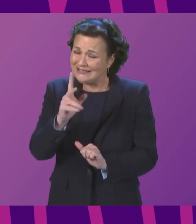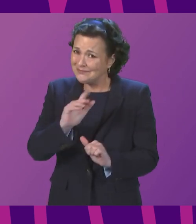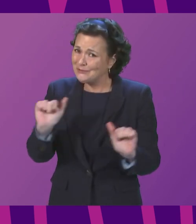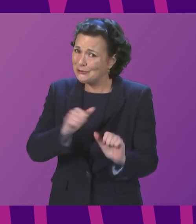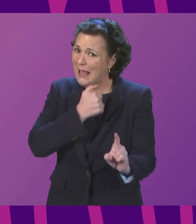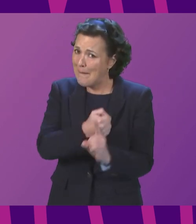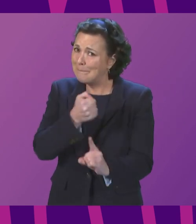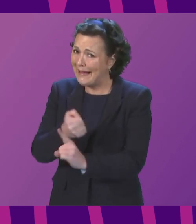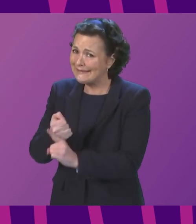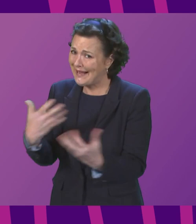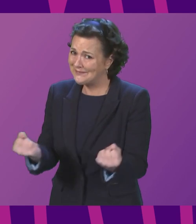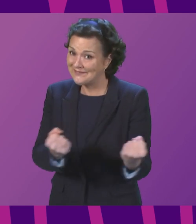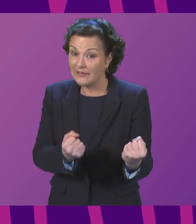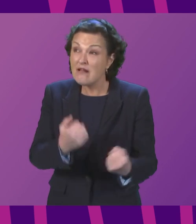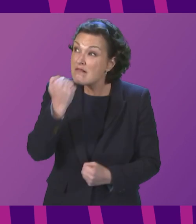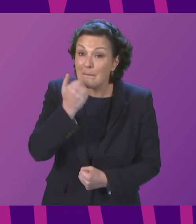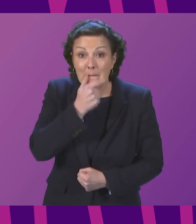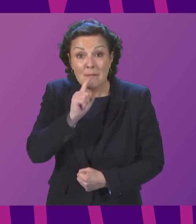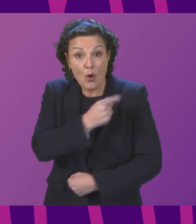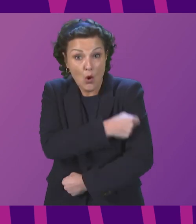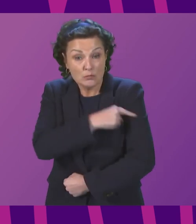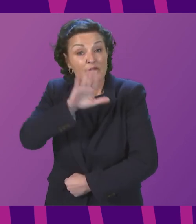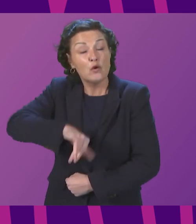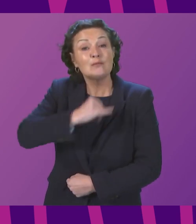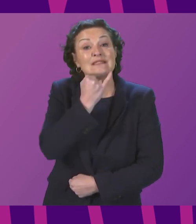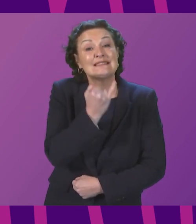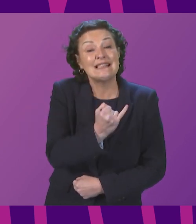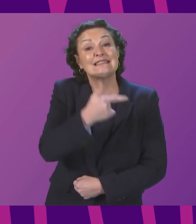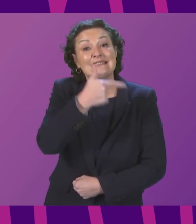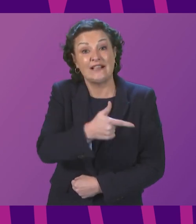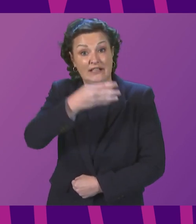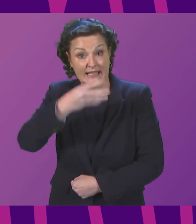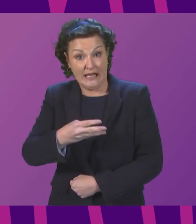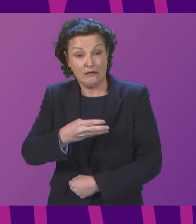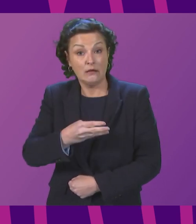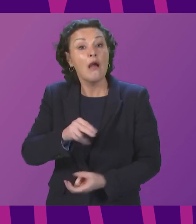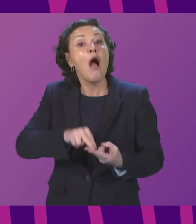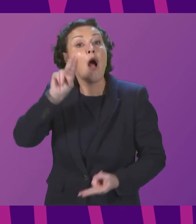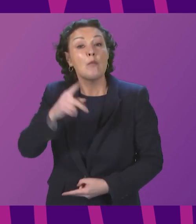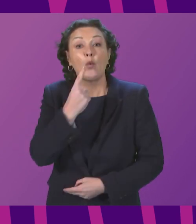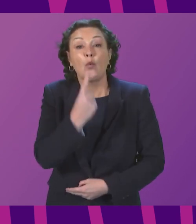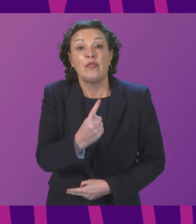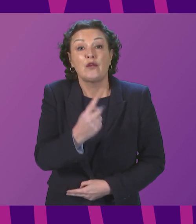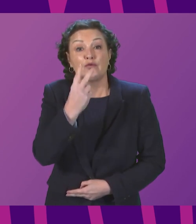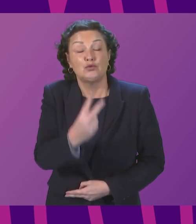in hospital with Covid has increased from 679 to 1,223 in the past week, which is a